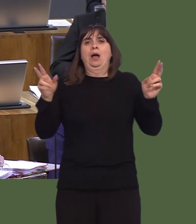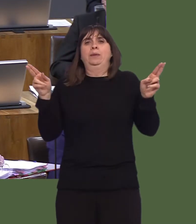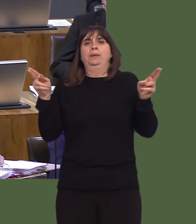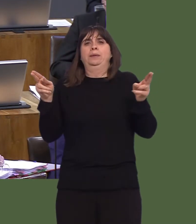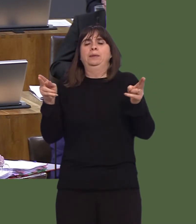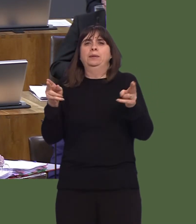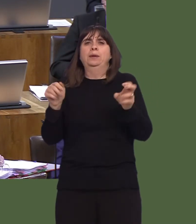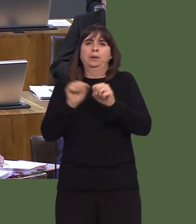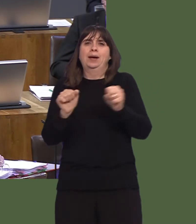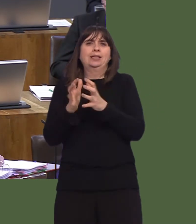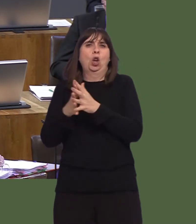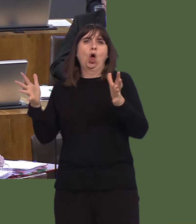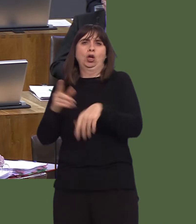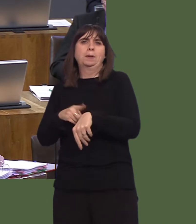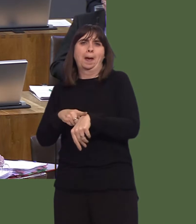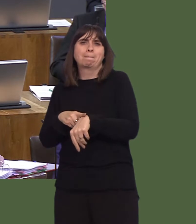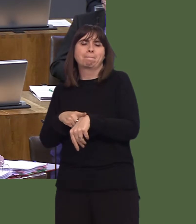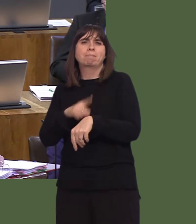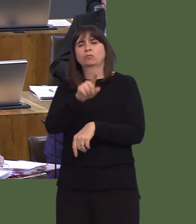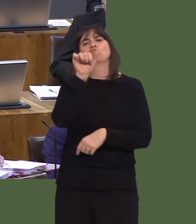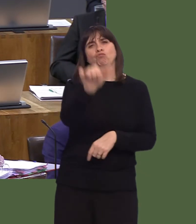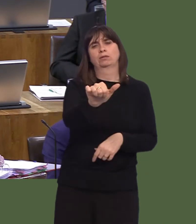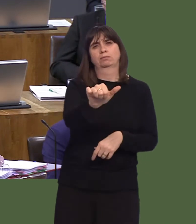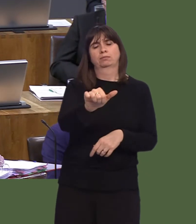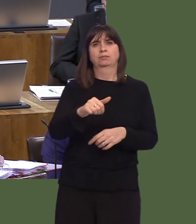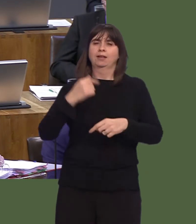Yes, it is, of course, right to say that there is, as ever, increased year-on-year demand